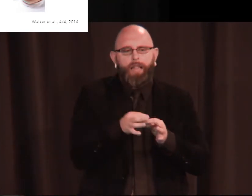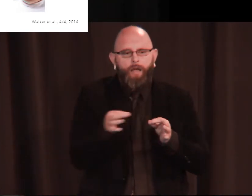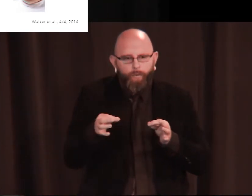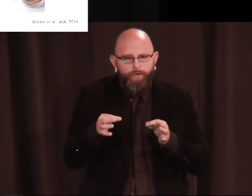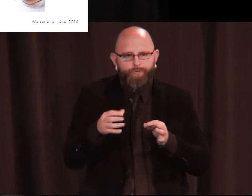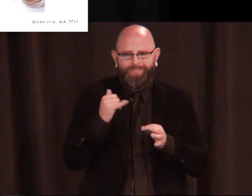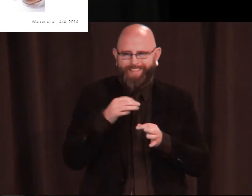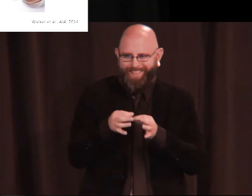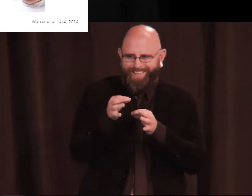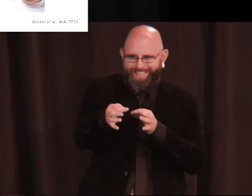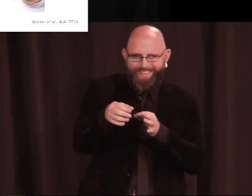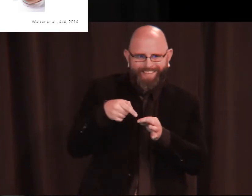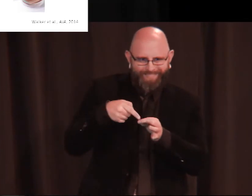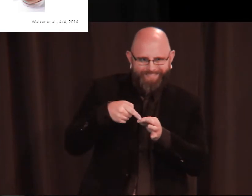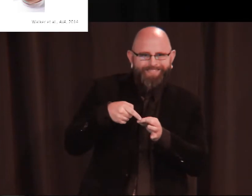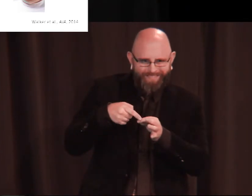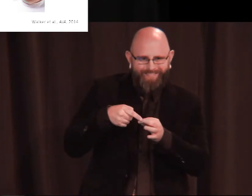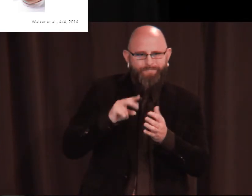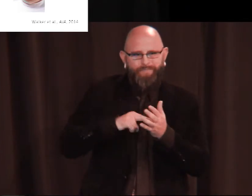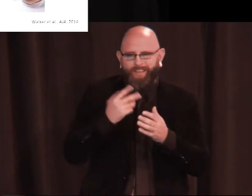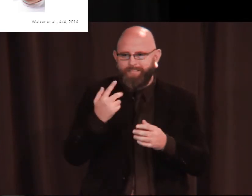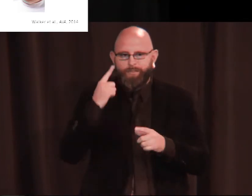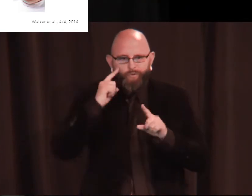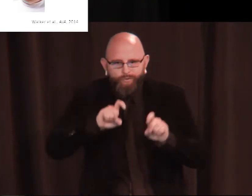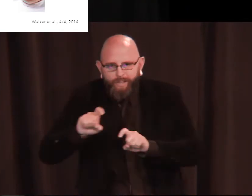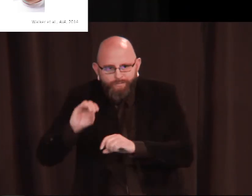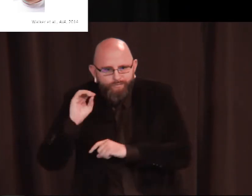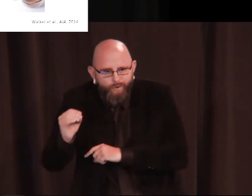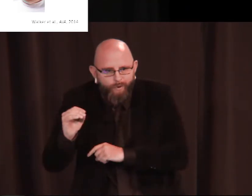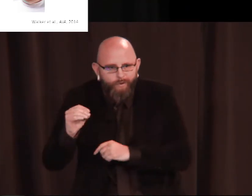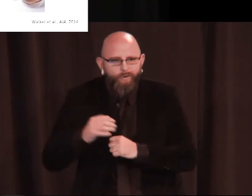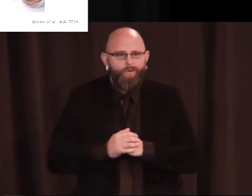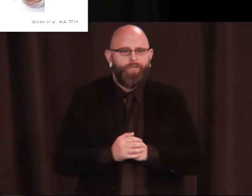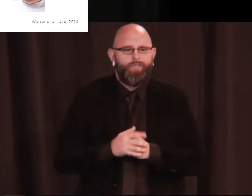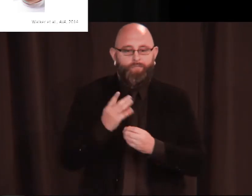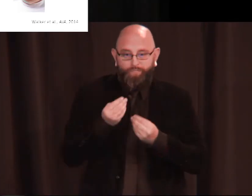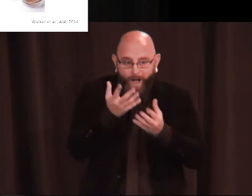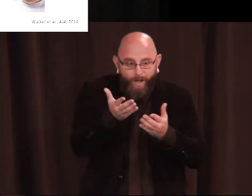And, so, they were getting services that probably weren't appropriate for what they needed.